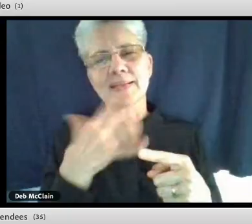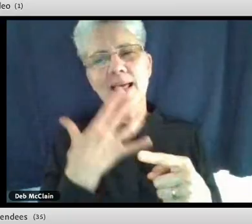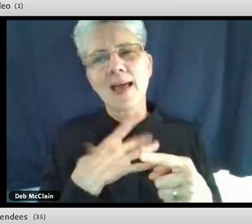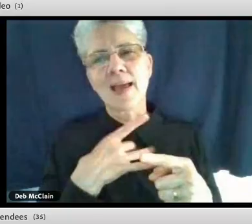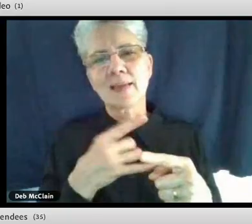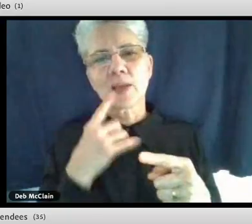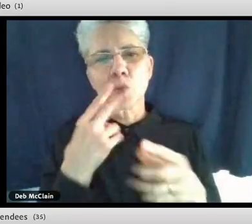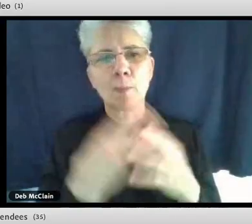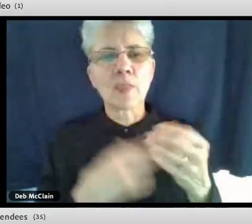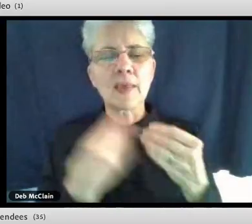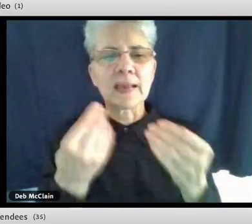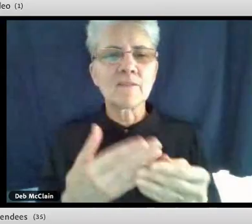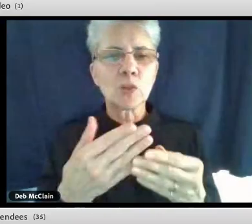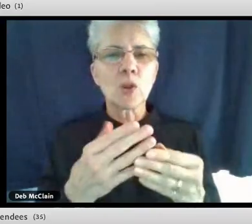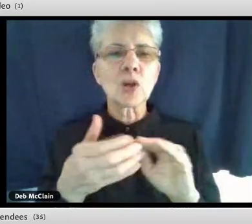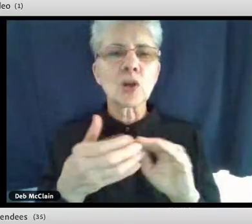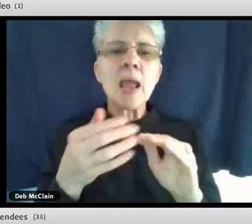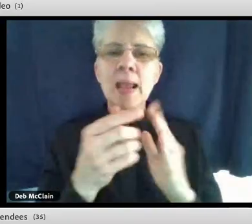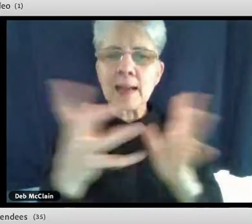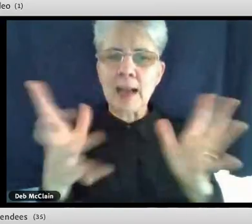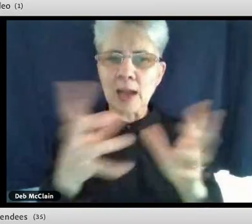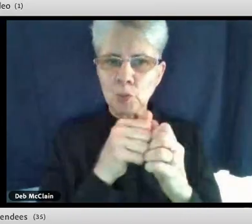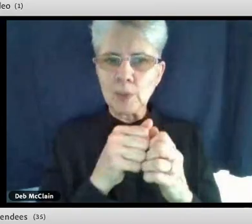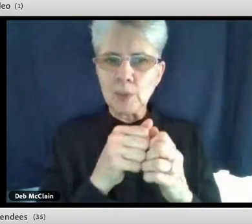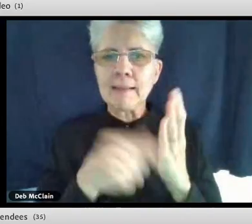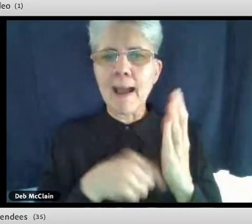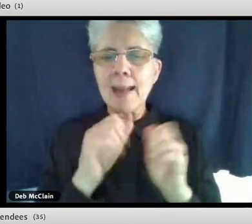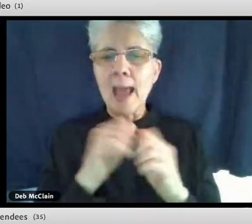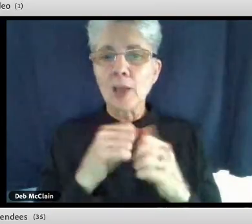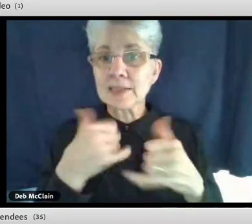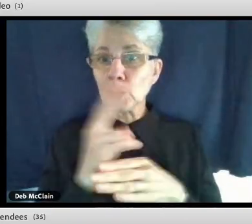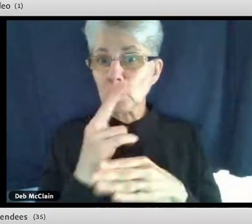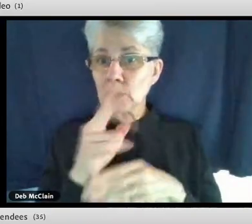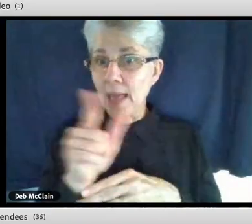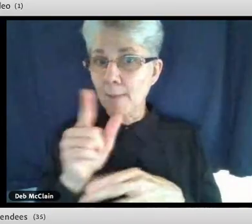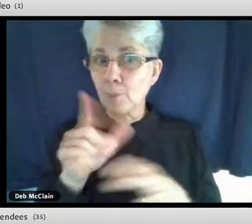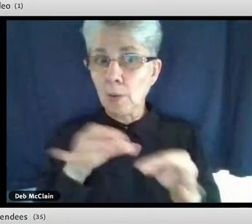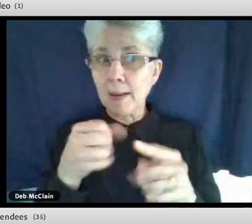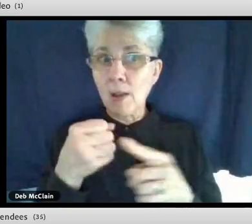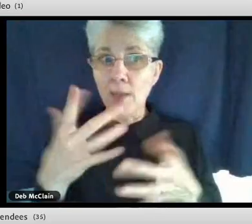I really like this one. I like all of them, but this one, they do both. They give you their continuity guide,